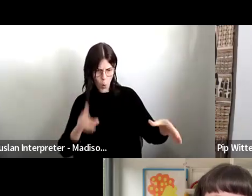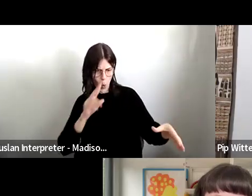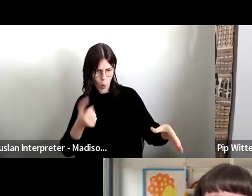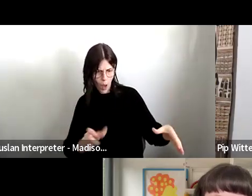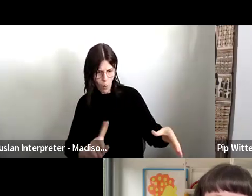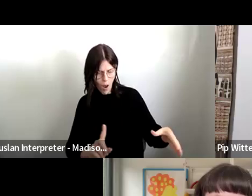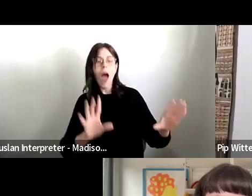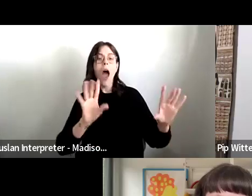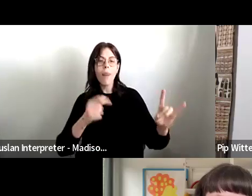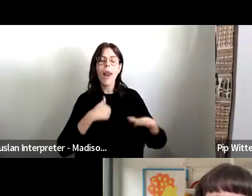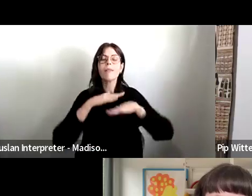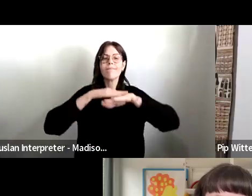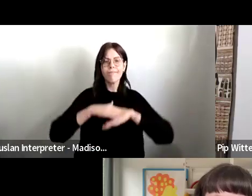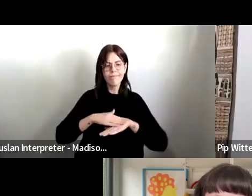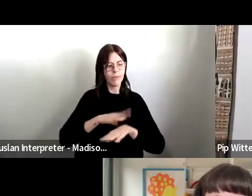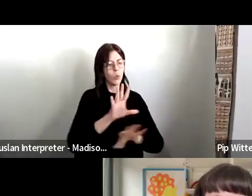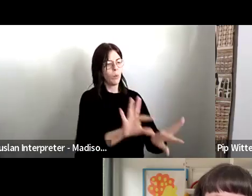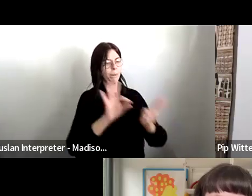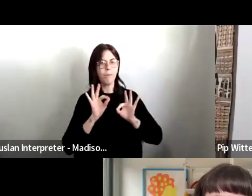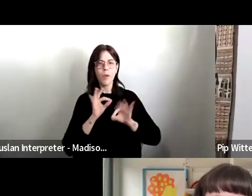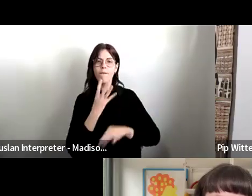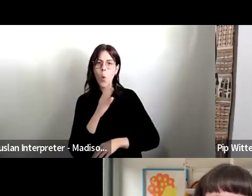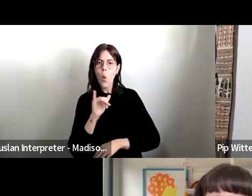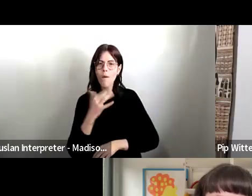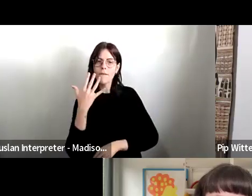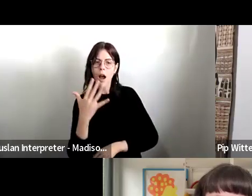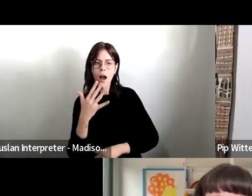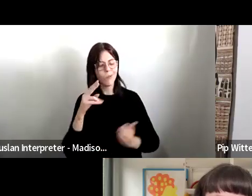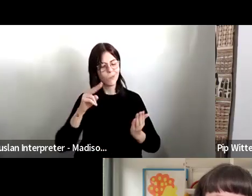or five applications in blocks of time. That's 10 to works well. -- That tends to work well.